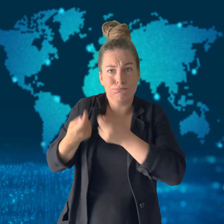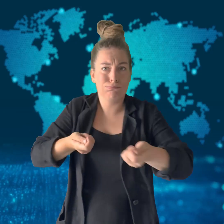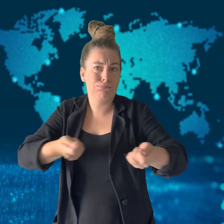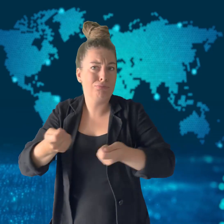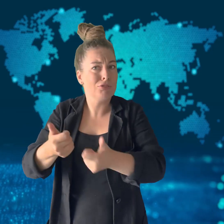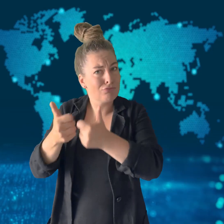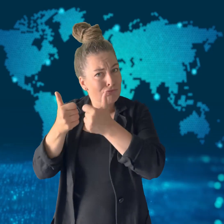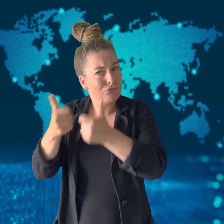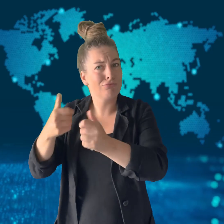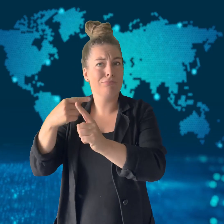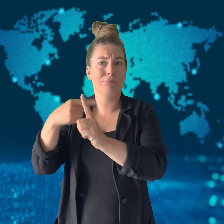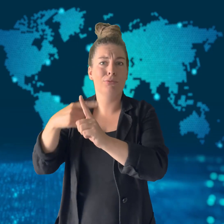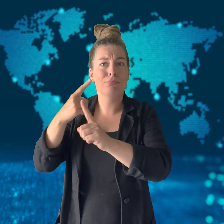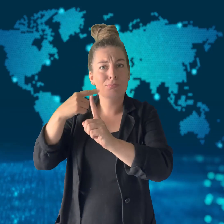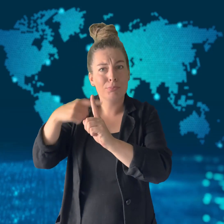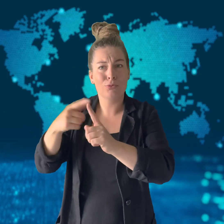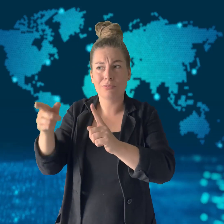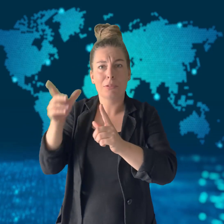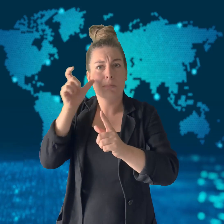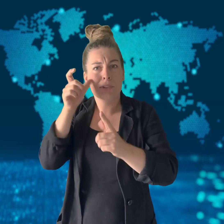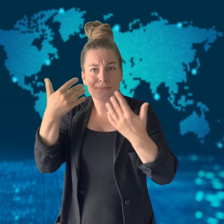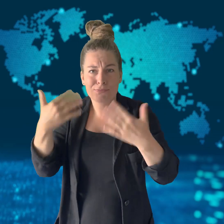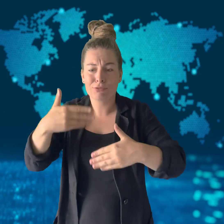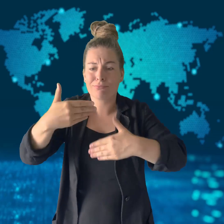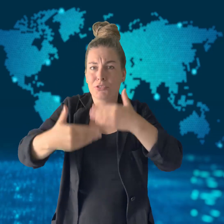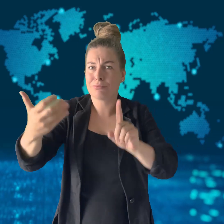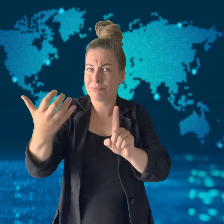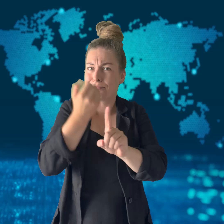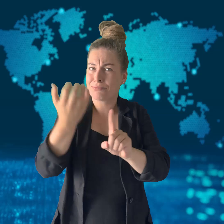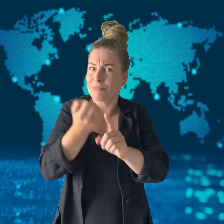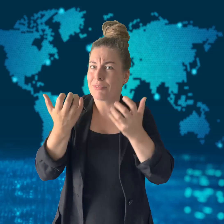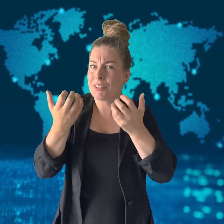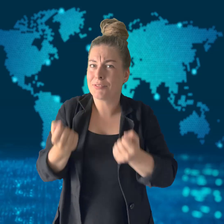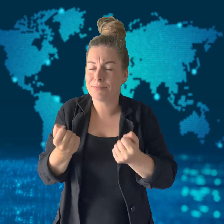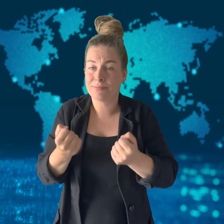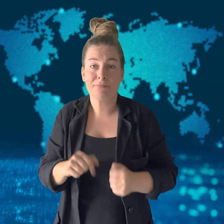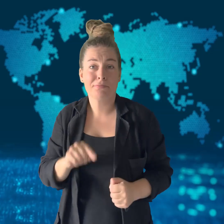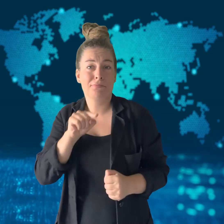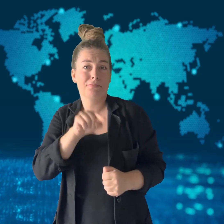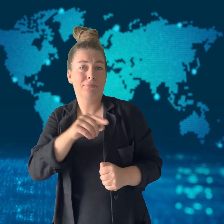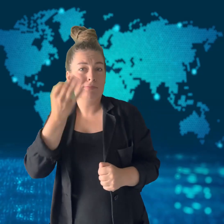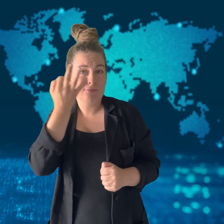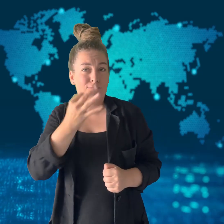The President of France, Emmanuel Macron, defended Biden saying,